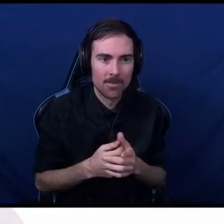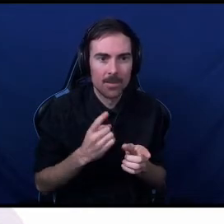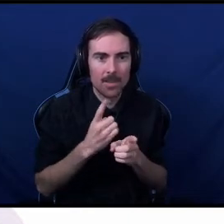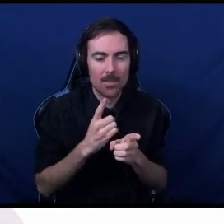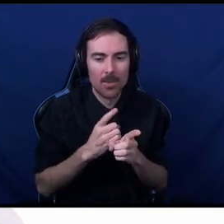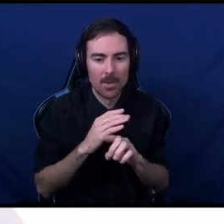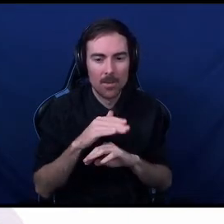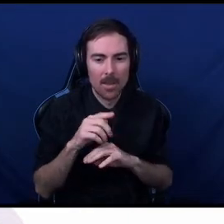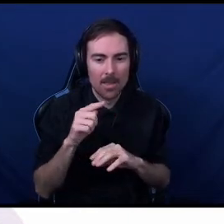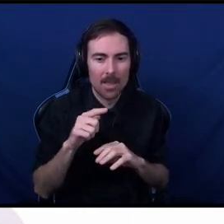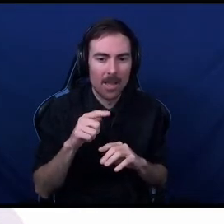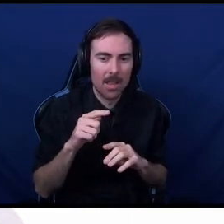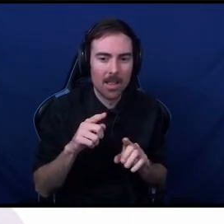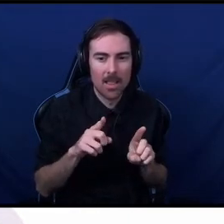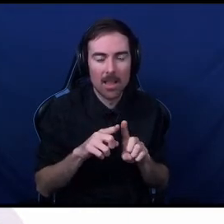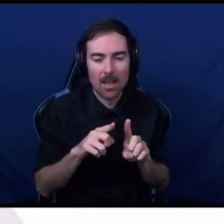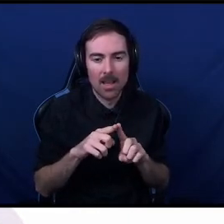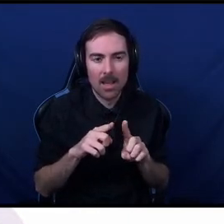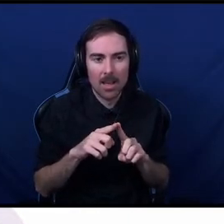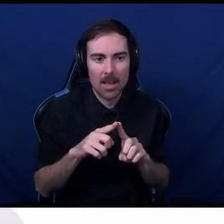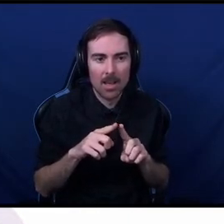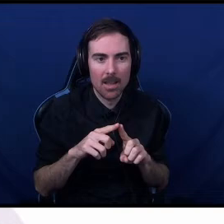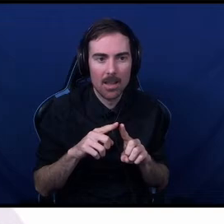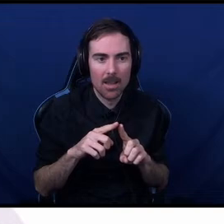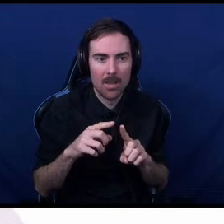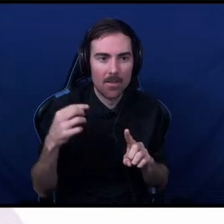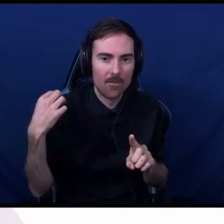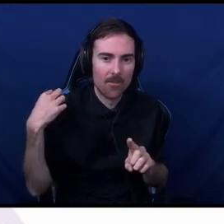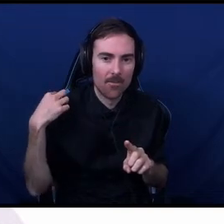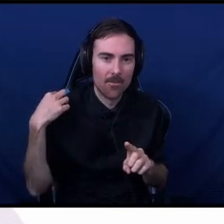volunteering could go. And I haven't heard much about it since that was probably about